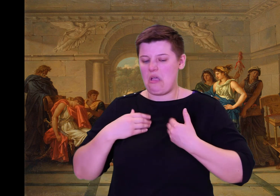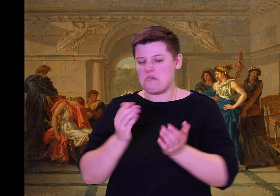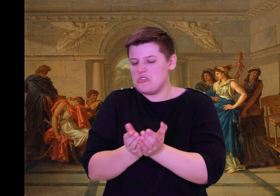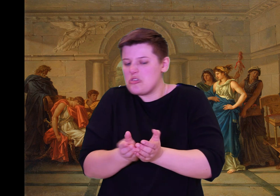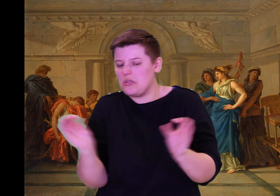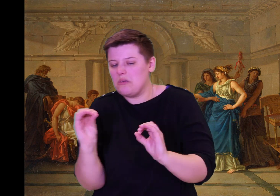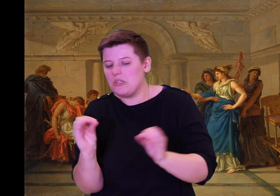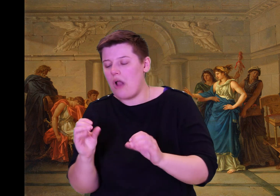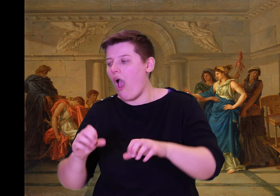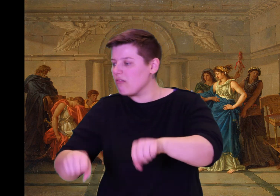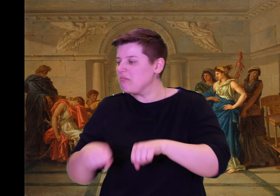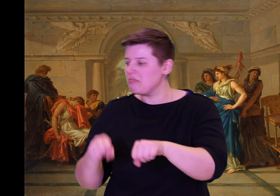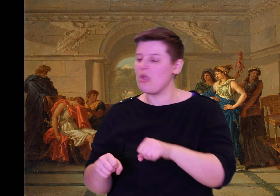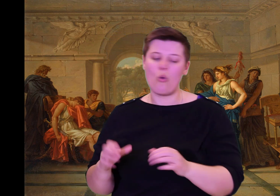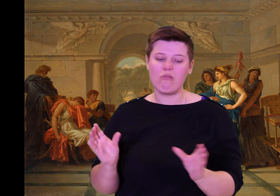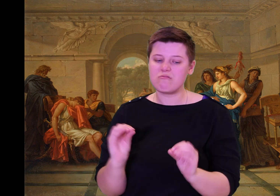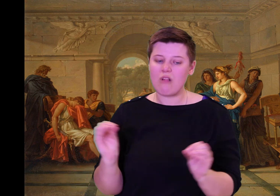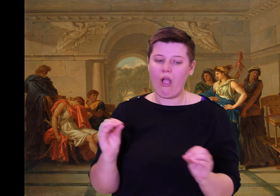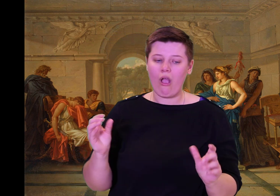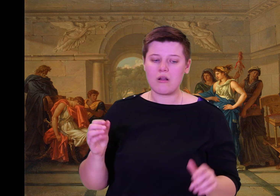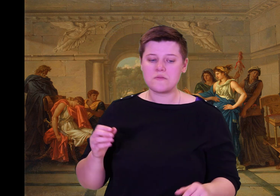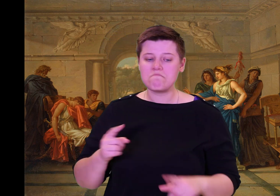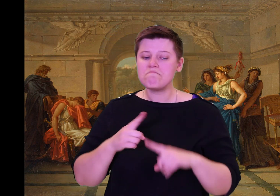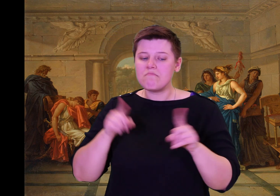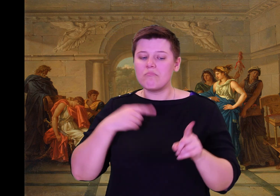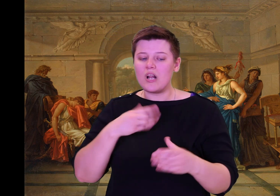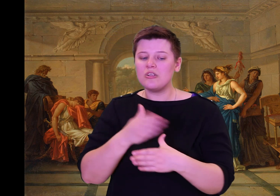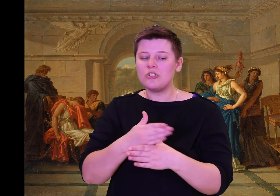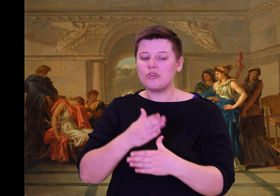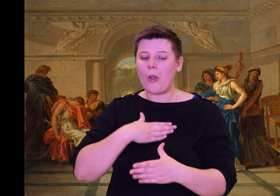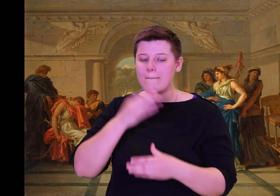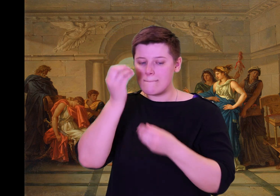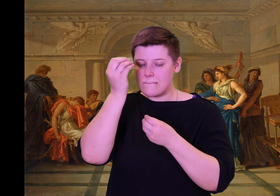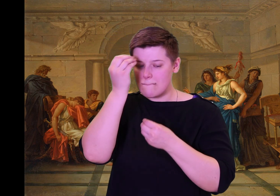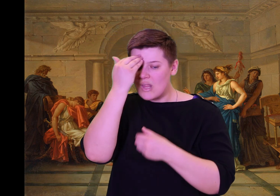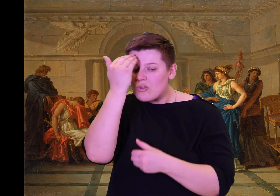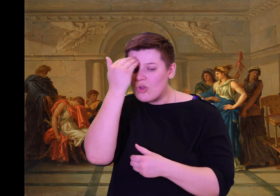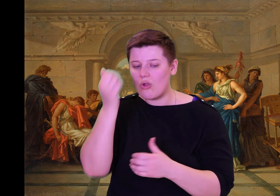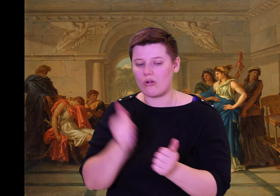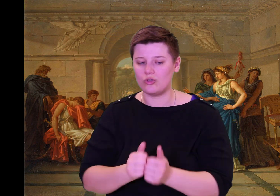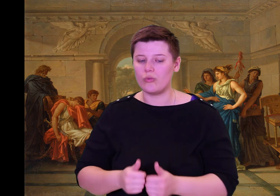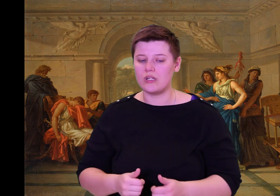I have no ships or rowers. But I will share what I know with him, and gladly